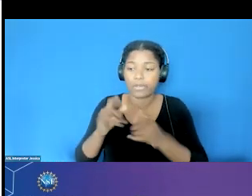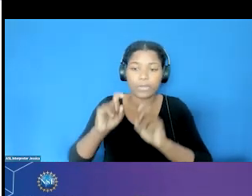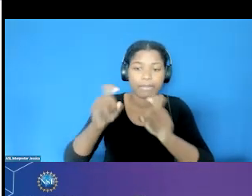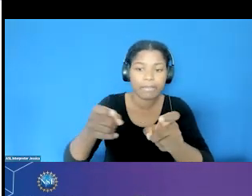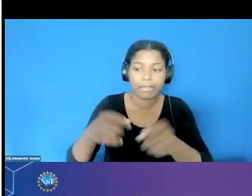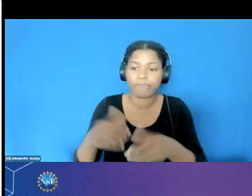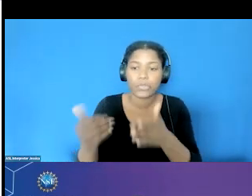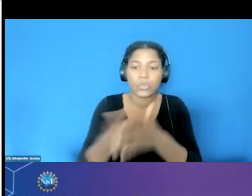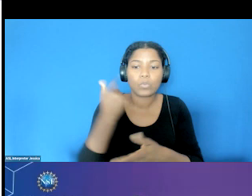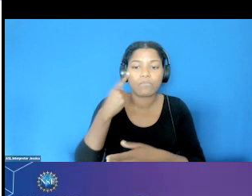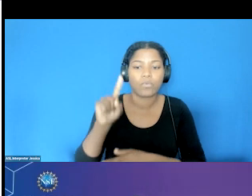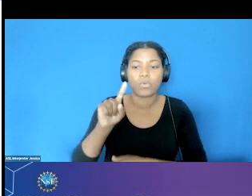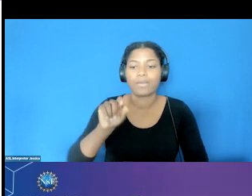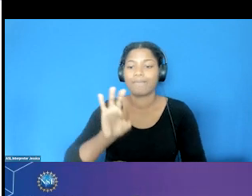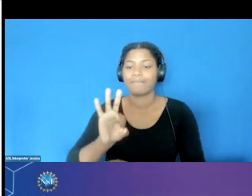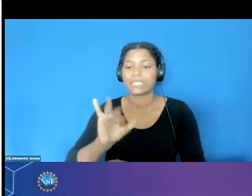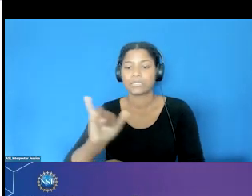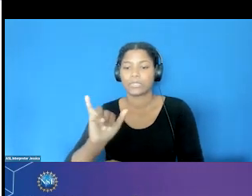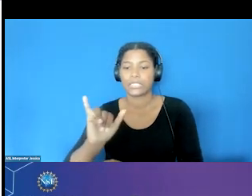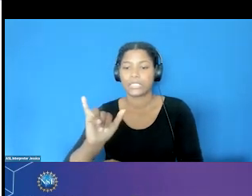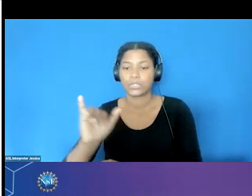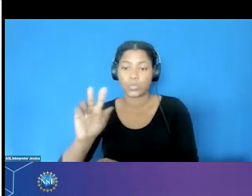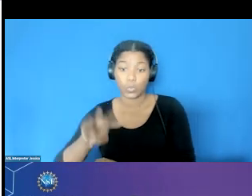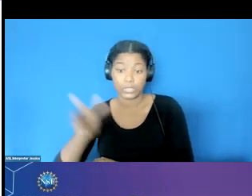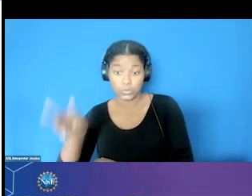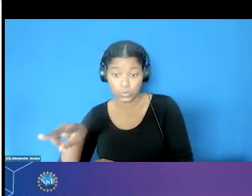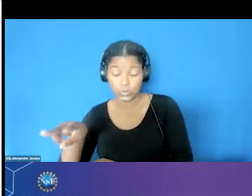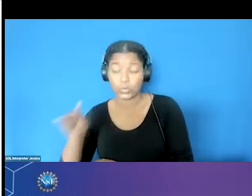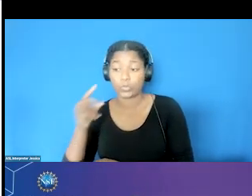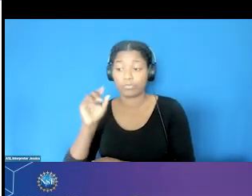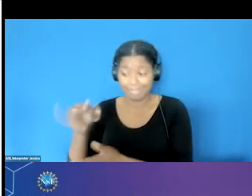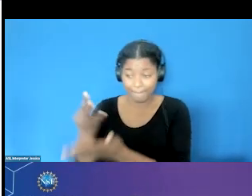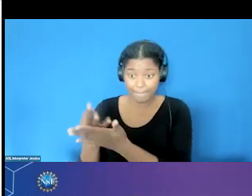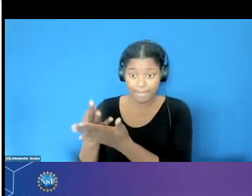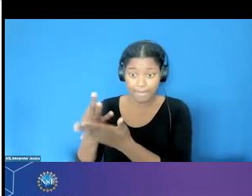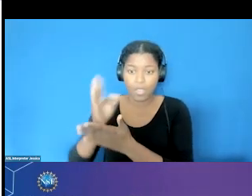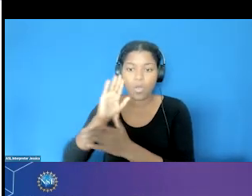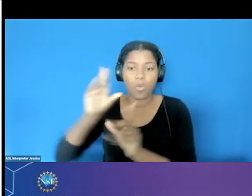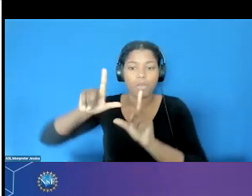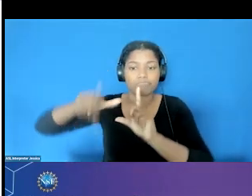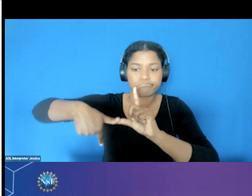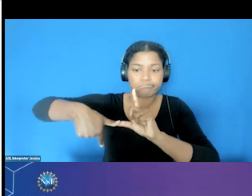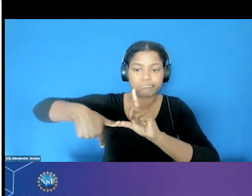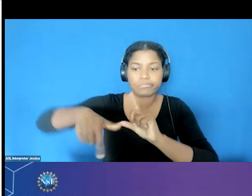new awards in fiscal year '22 using fiscal year '22 funds, will expire in fiscal --